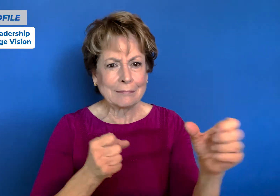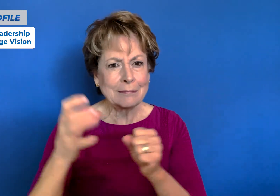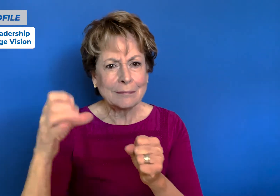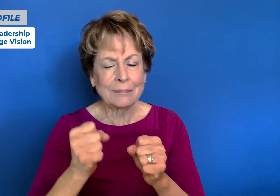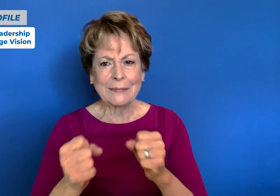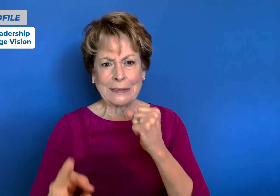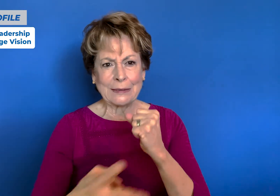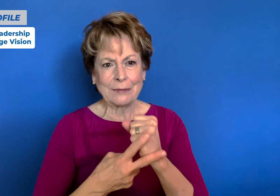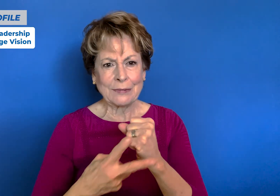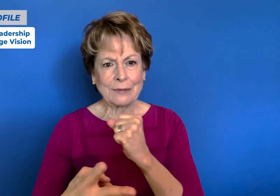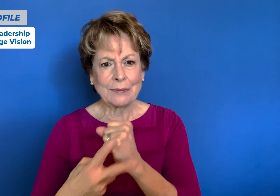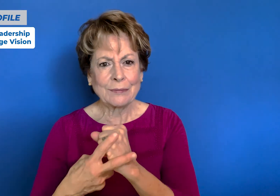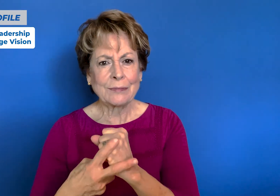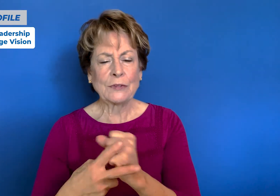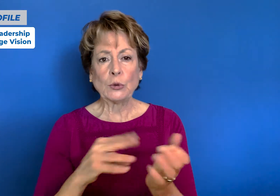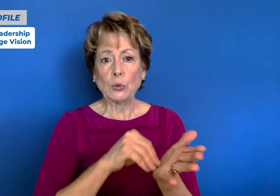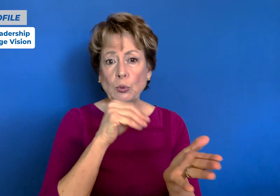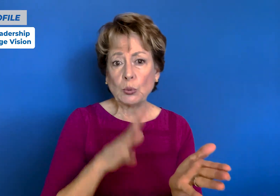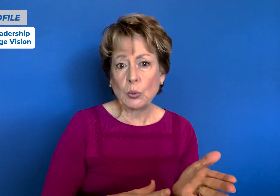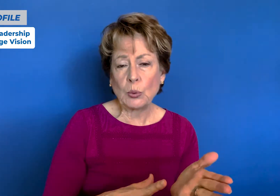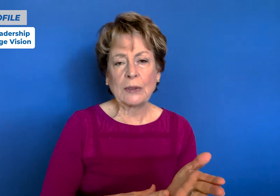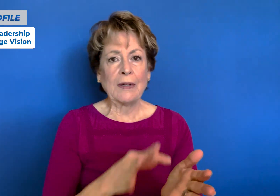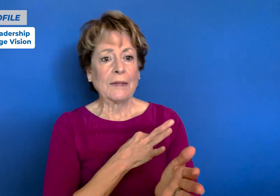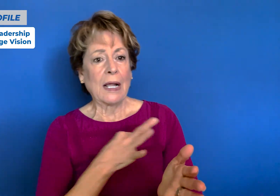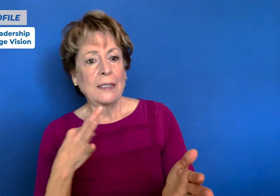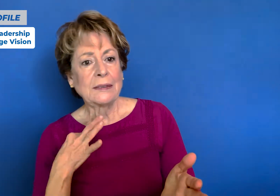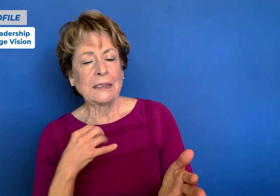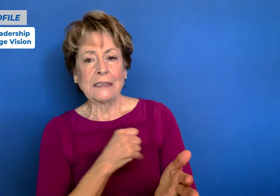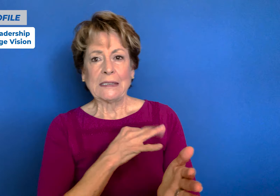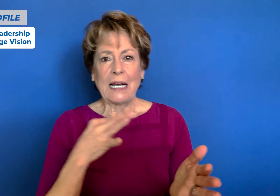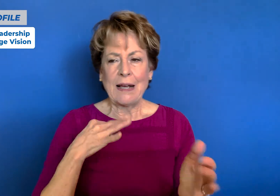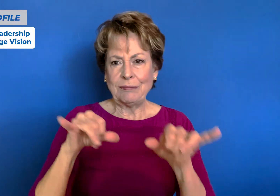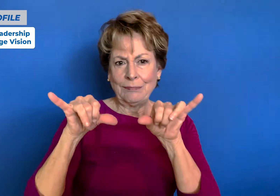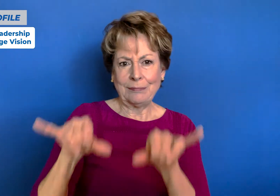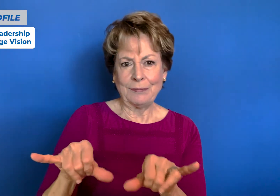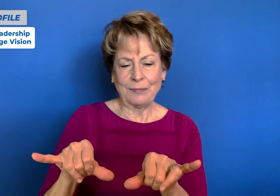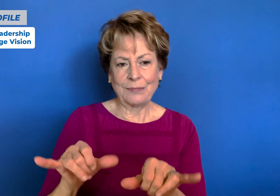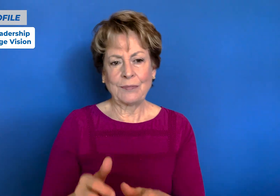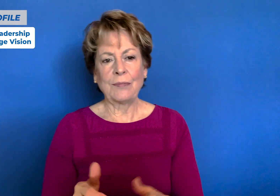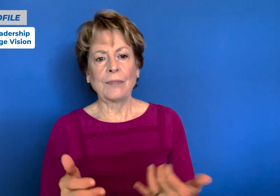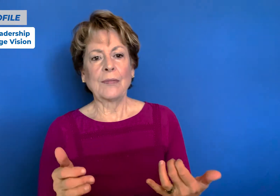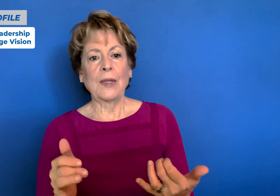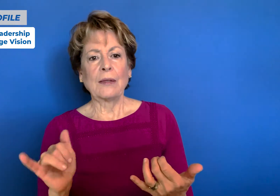Improve retention/recruitment of students, faculty, and staff.